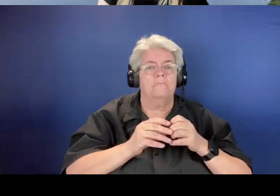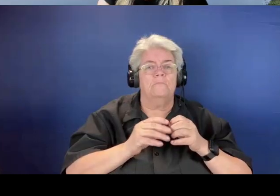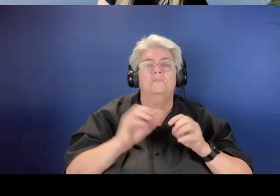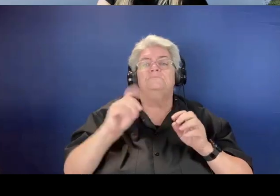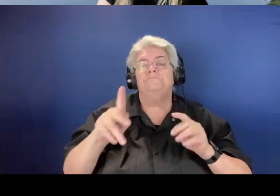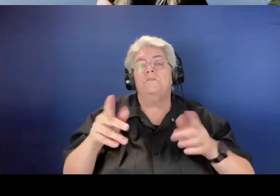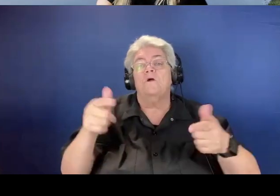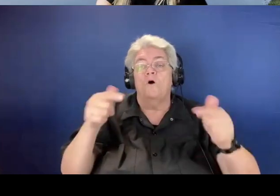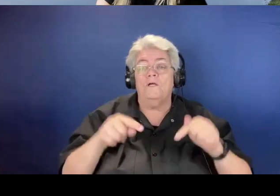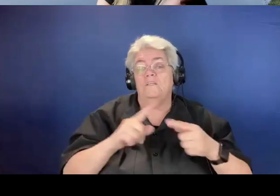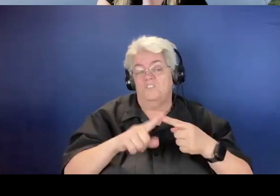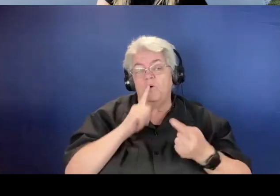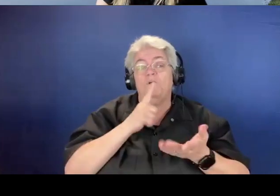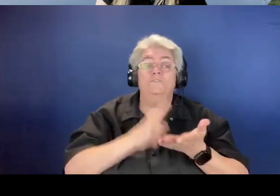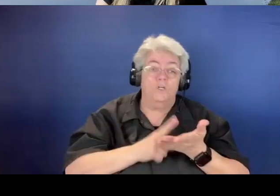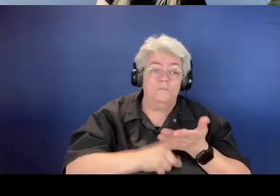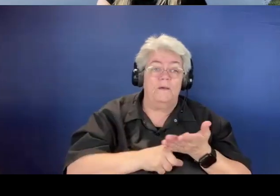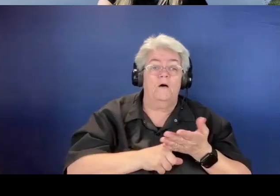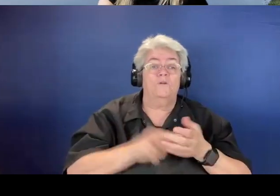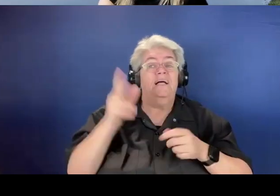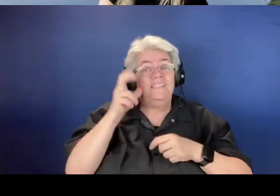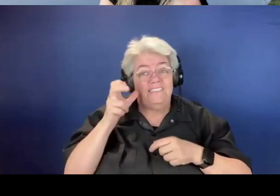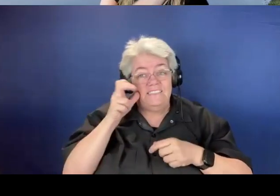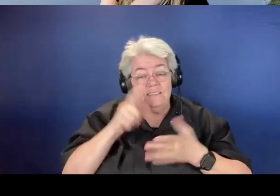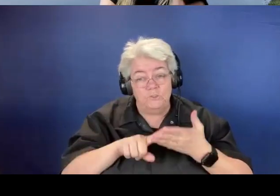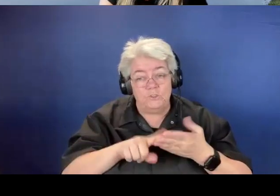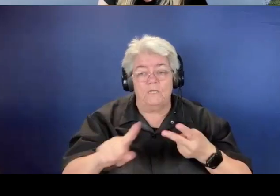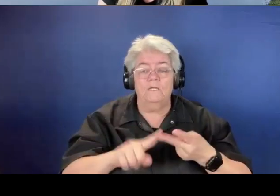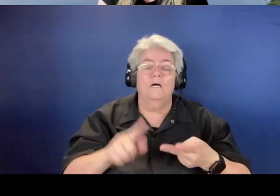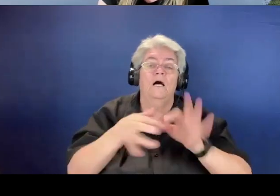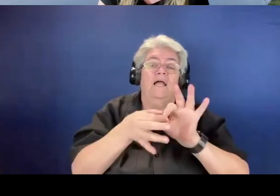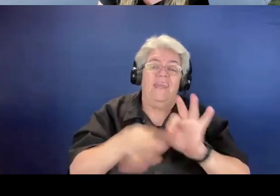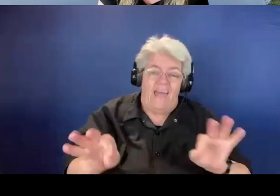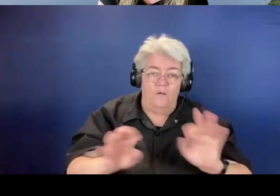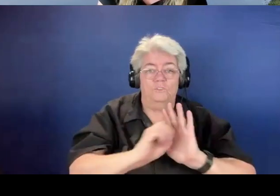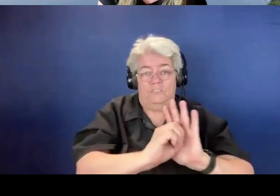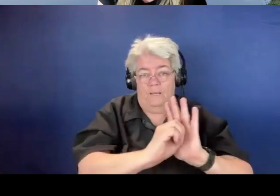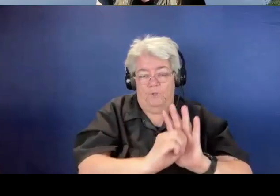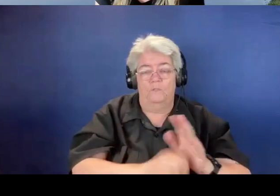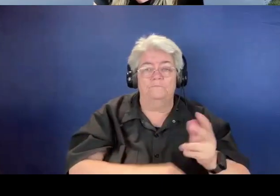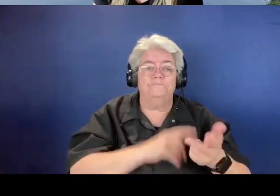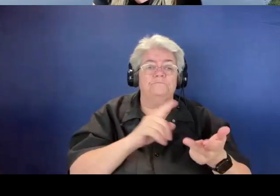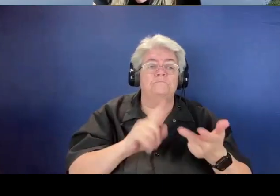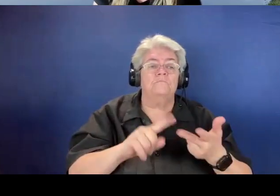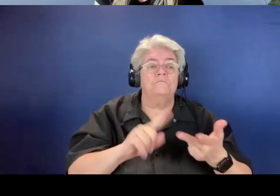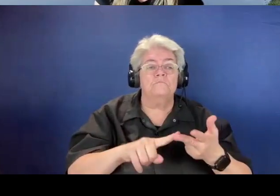Okay. So, we talked about the listening check. We talked about language samples. And then the others are the ones that you've seen on some of the previous